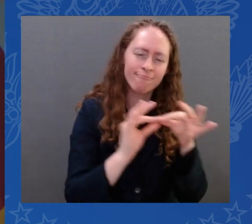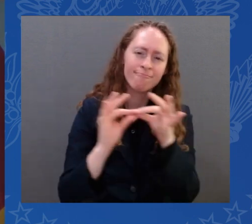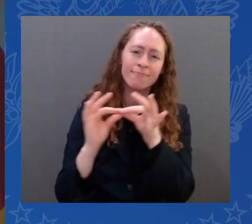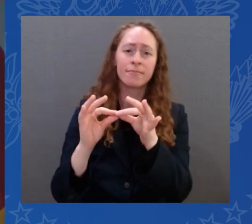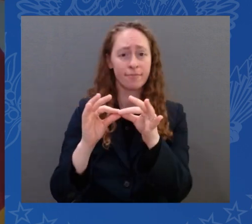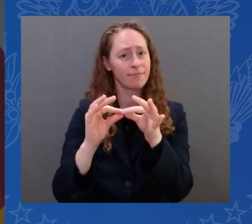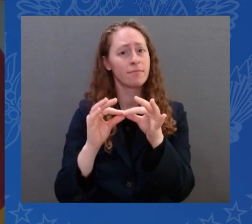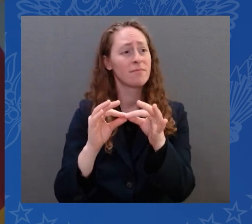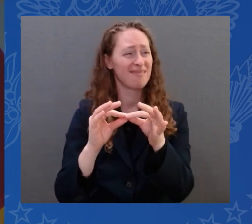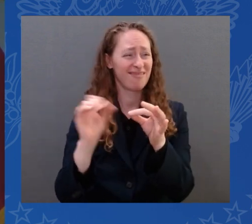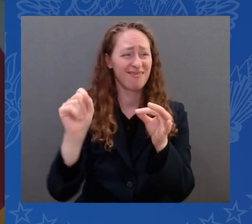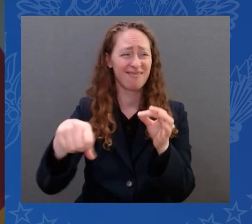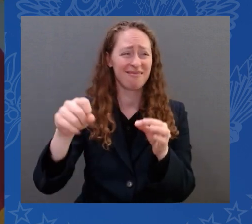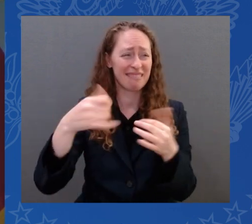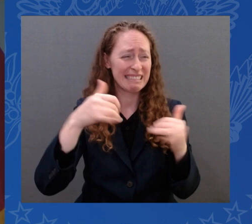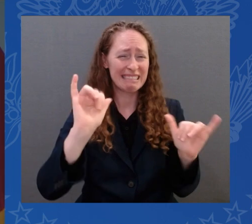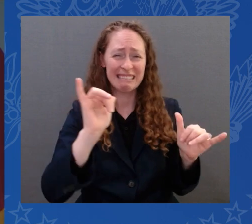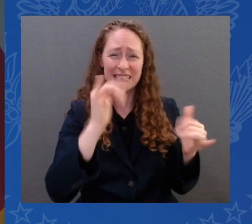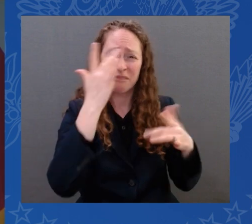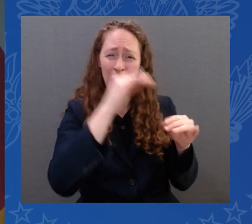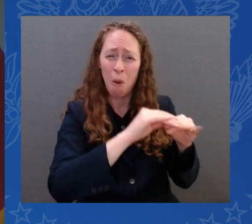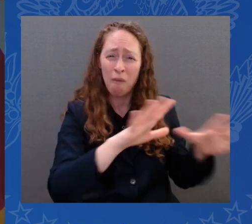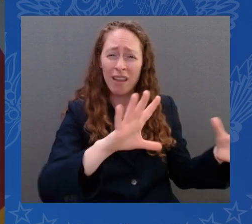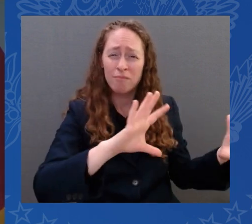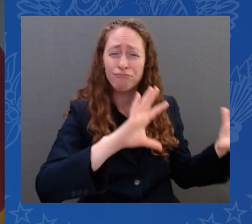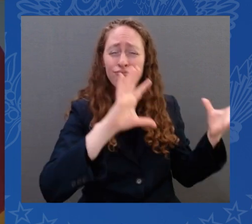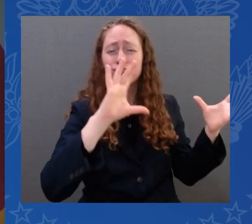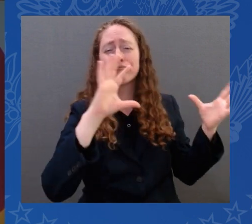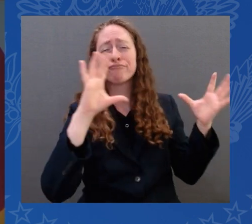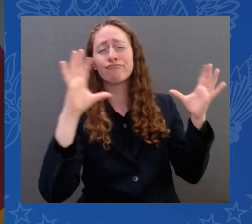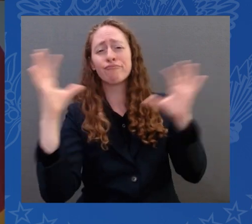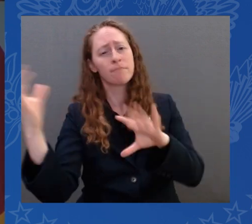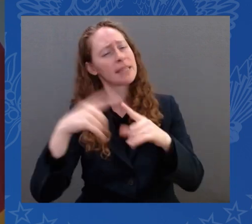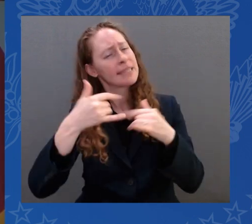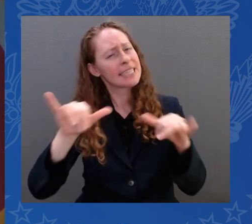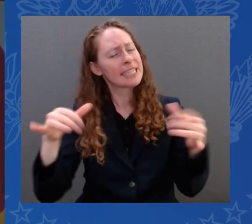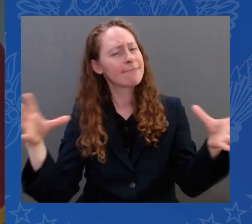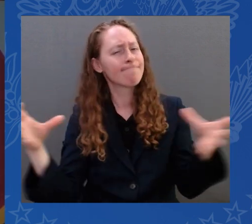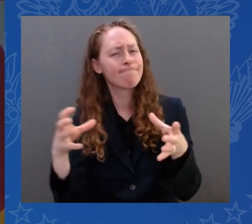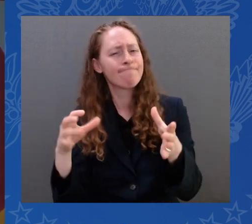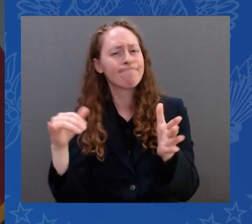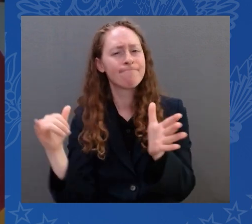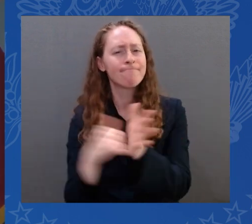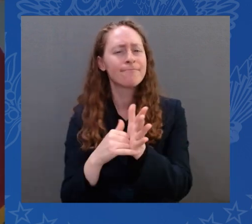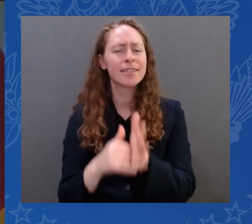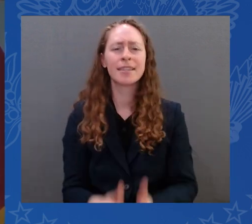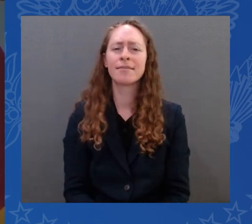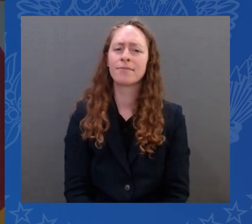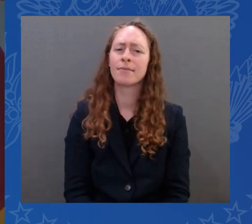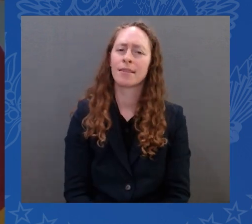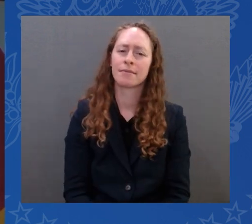When you were told not to return after spring break as "youngsters." When in your second year